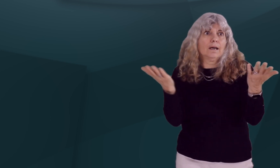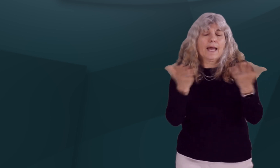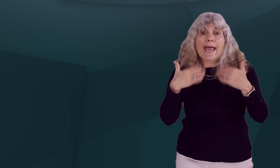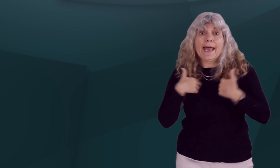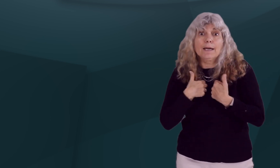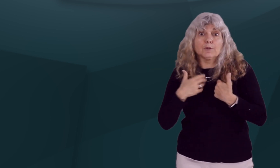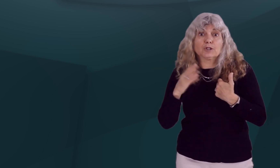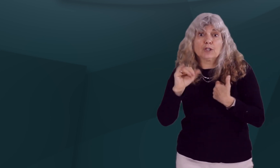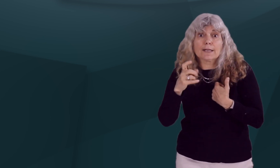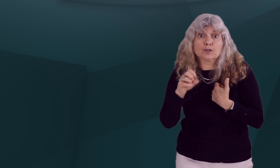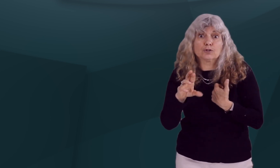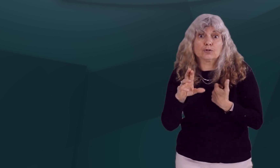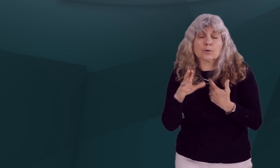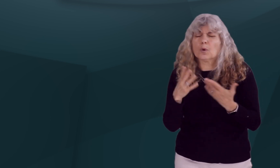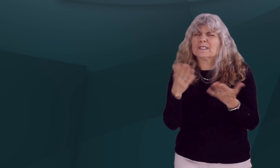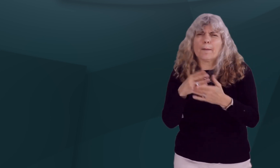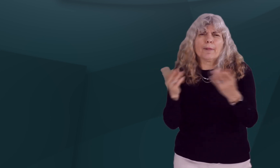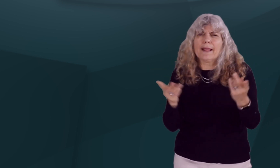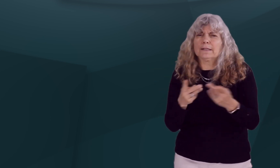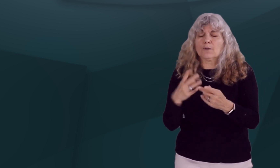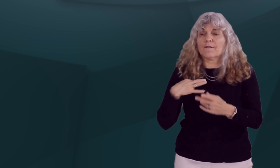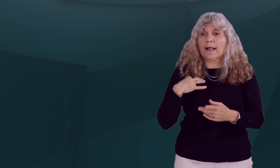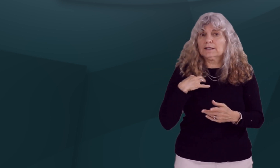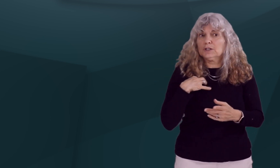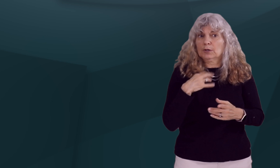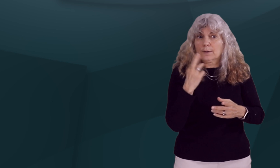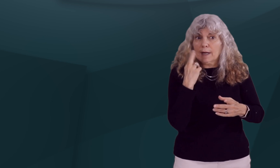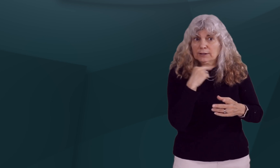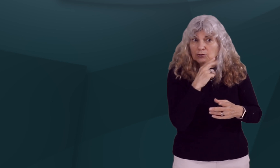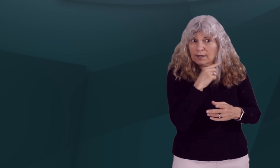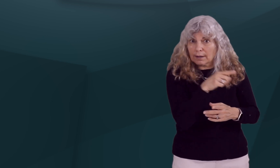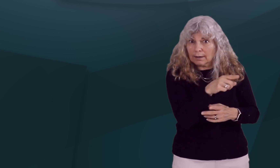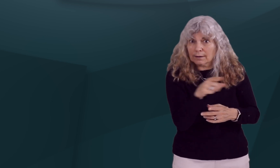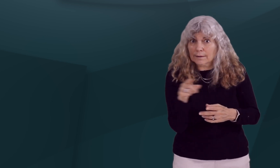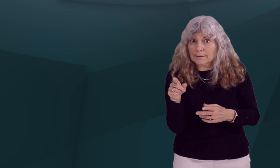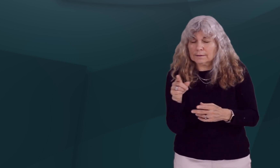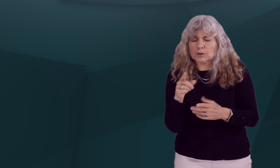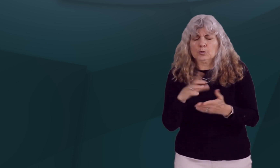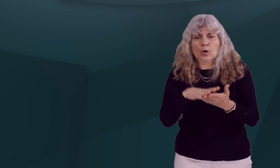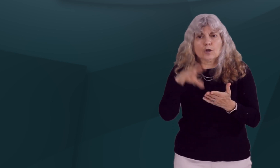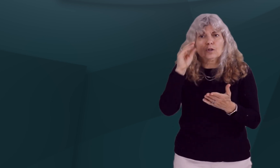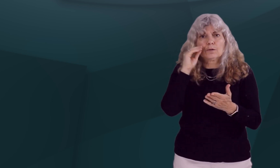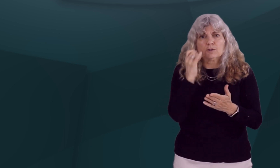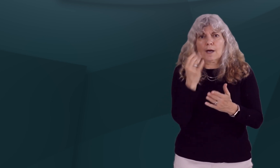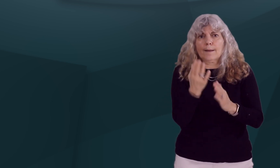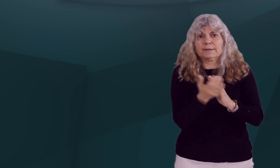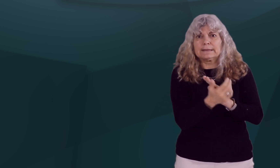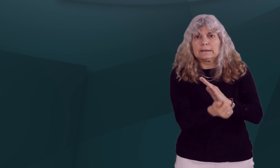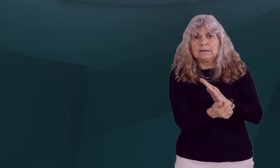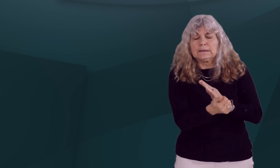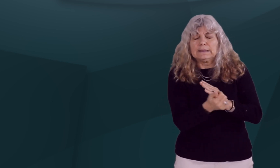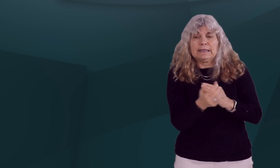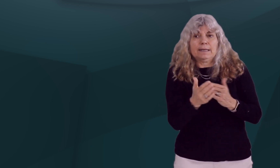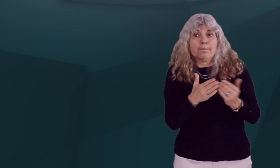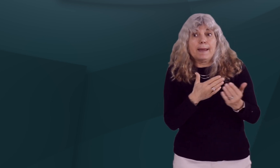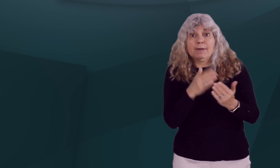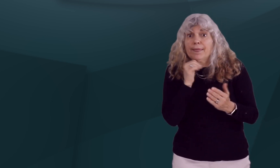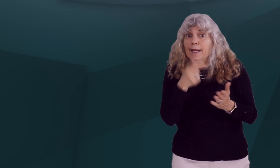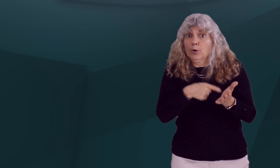such as working at an animal shelter, or volunteering at a restaurant where they learn job skills.